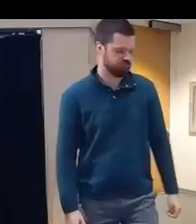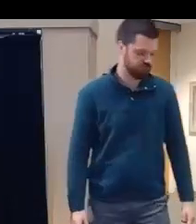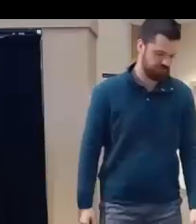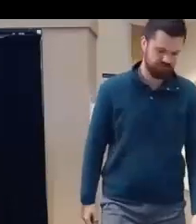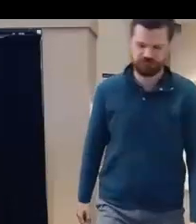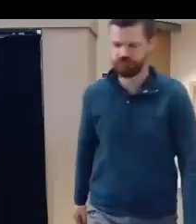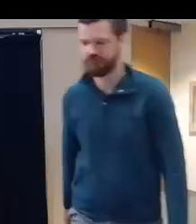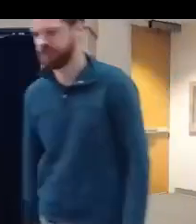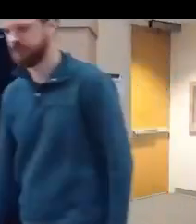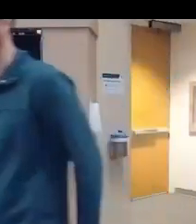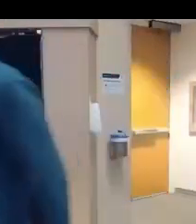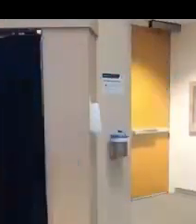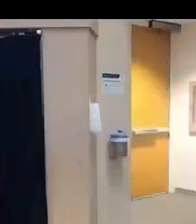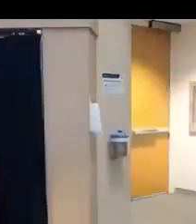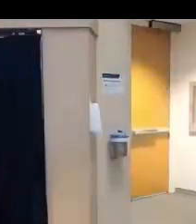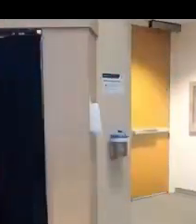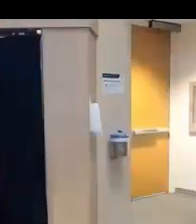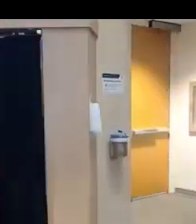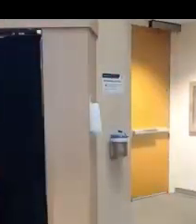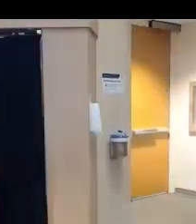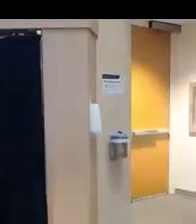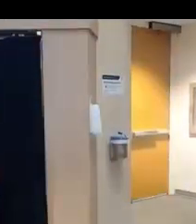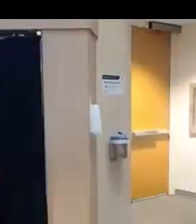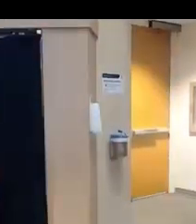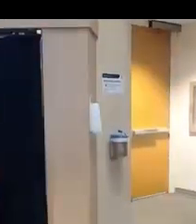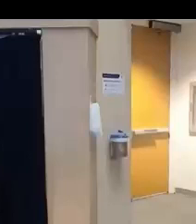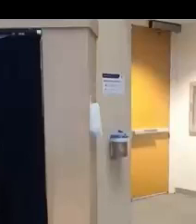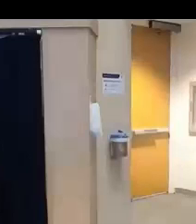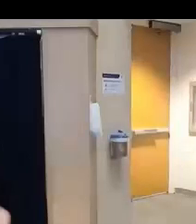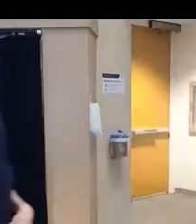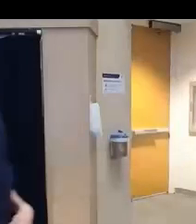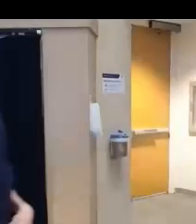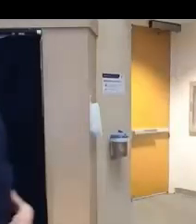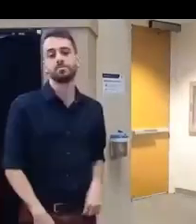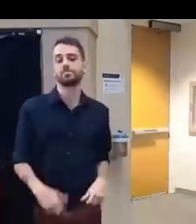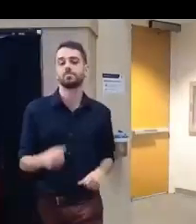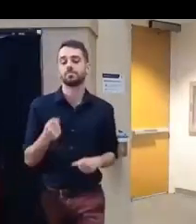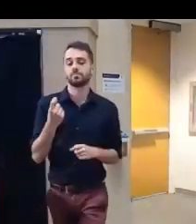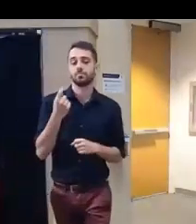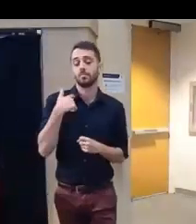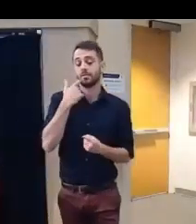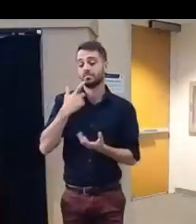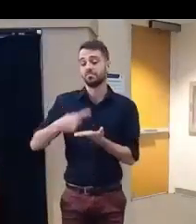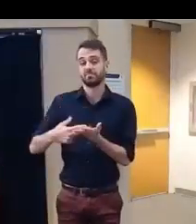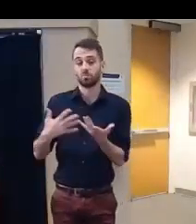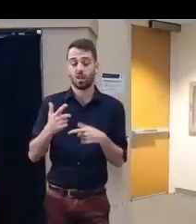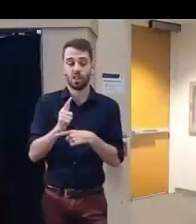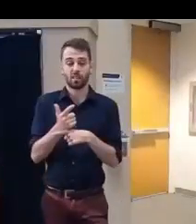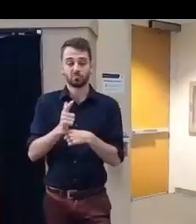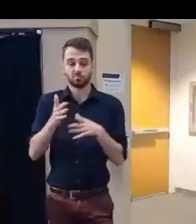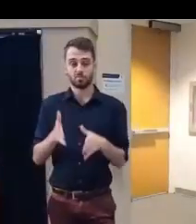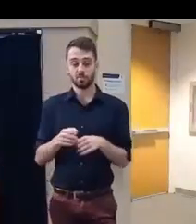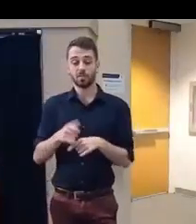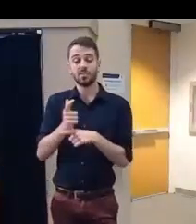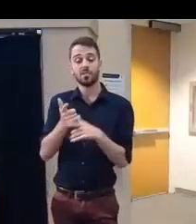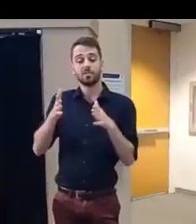because the liaison component is such an important part of this work uh the abpn has